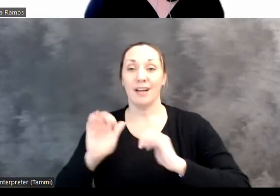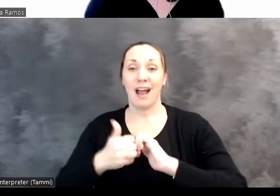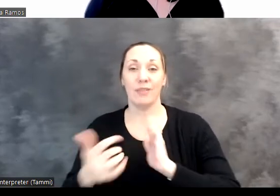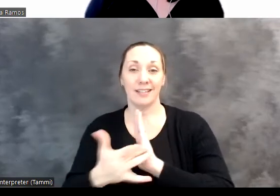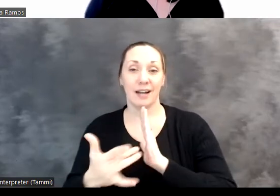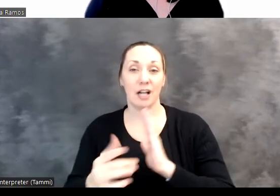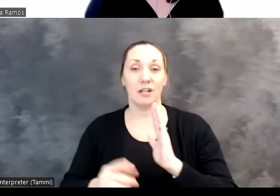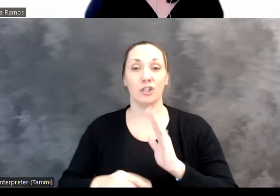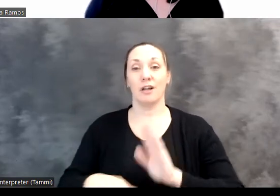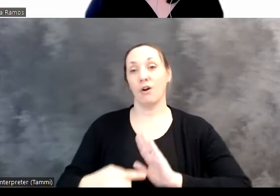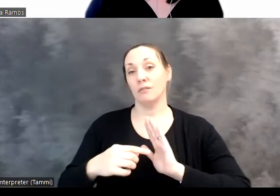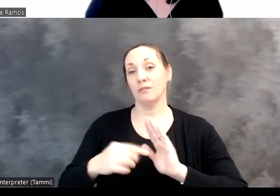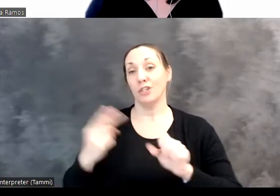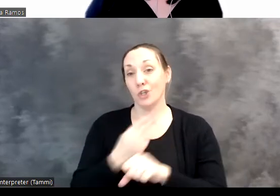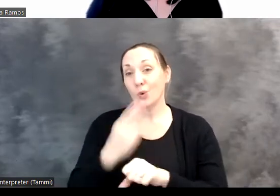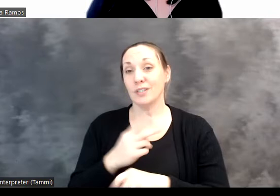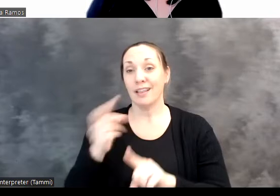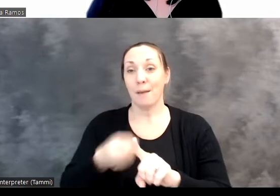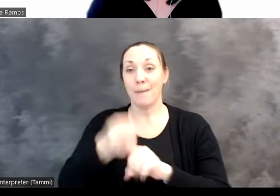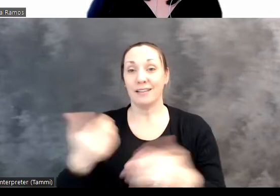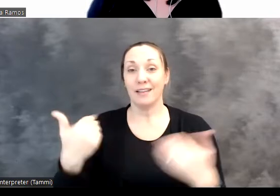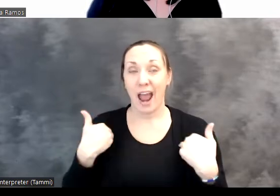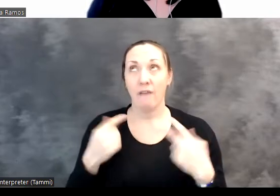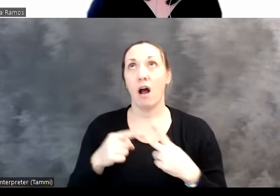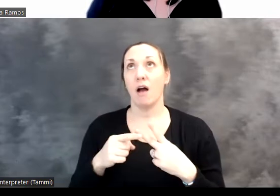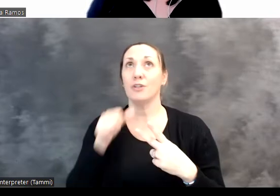these technologies are deployed and the impact that